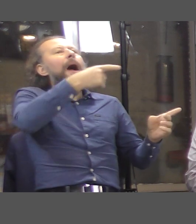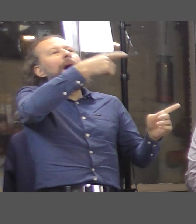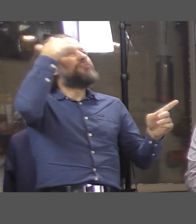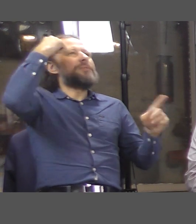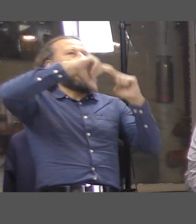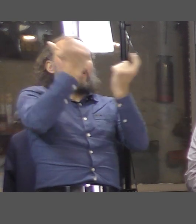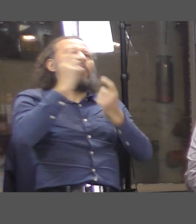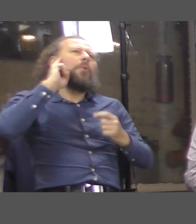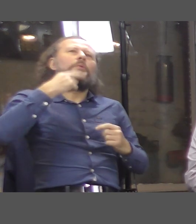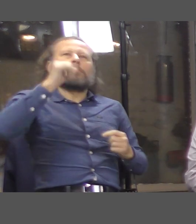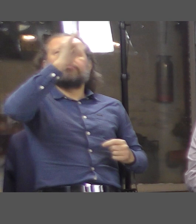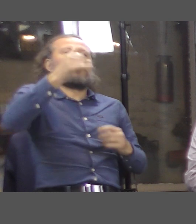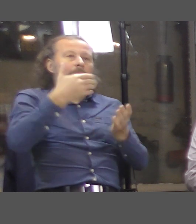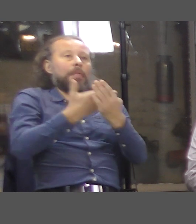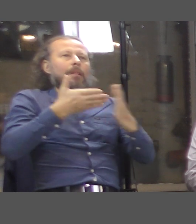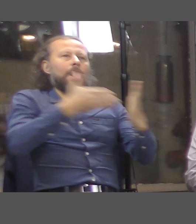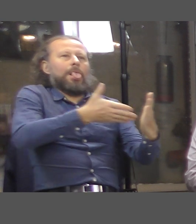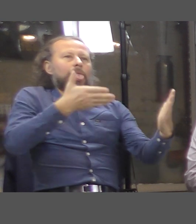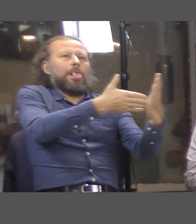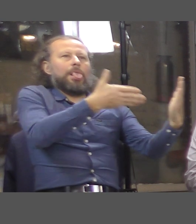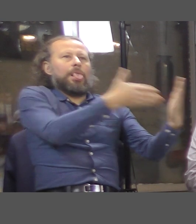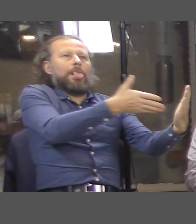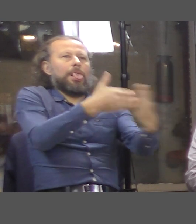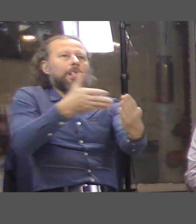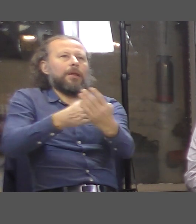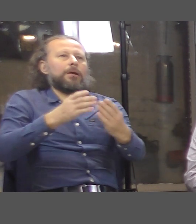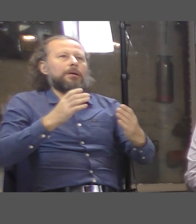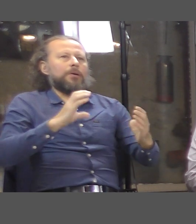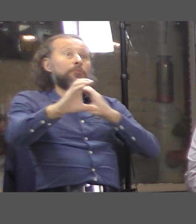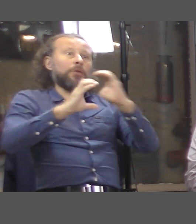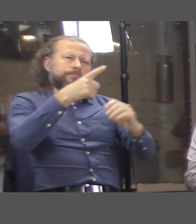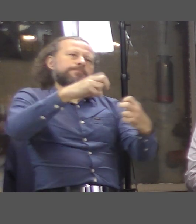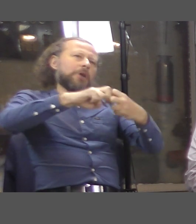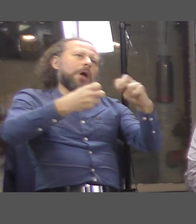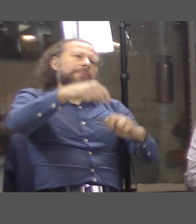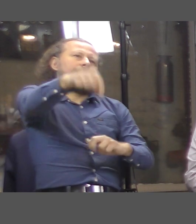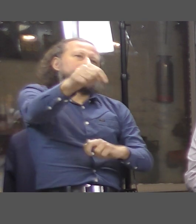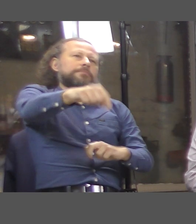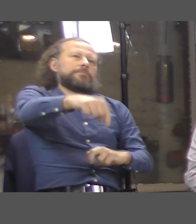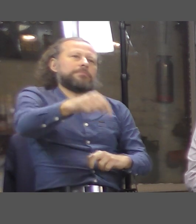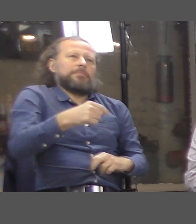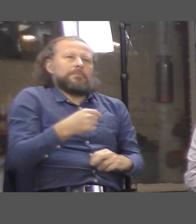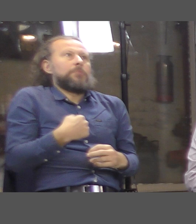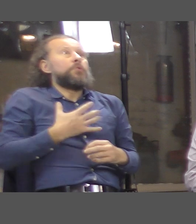And deaf people don't do that, that's why there are such communication barriers, problems.